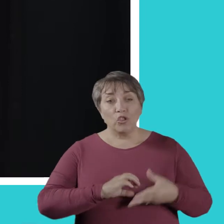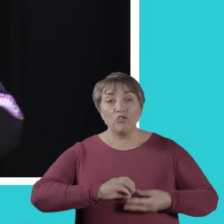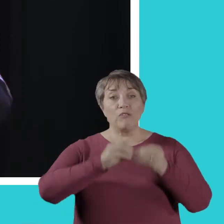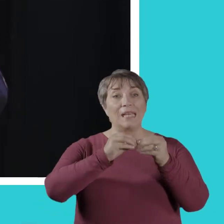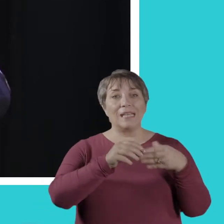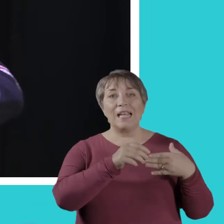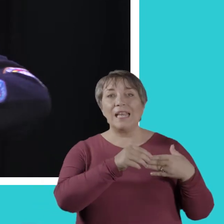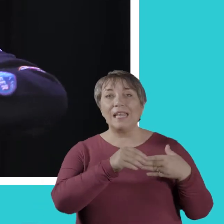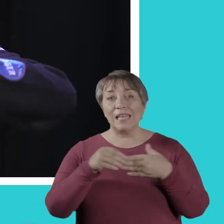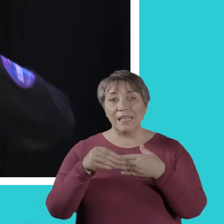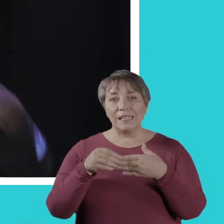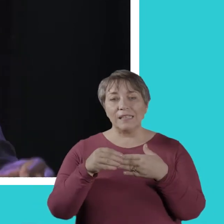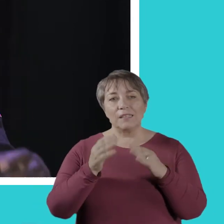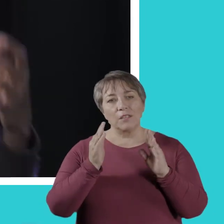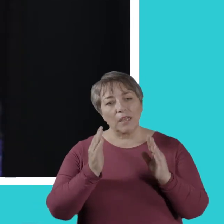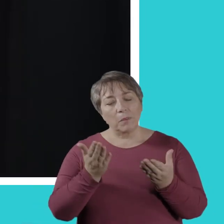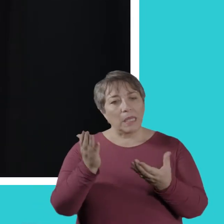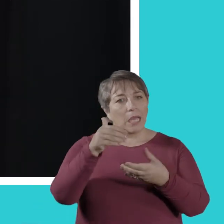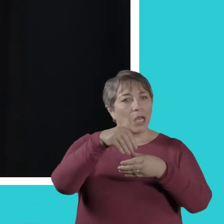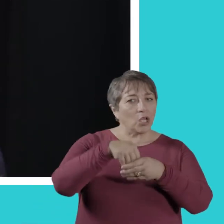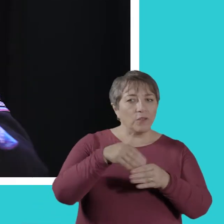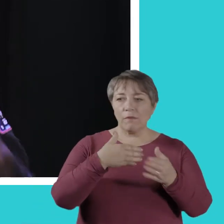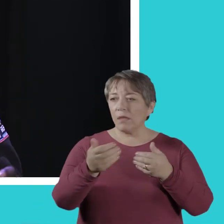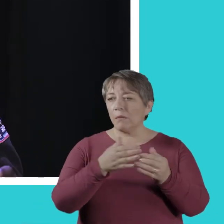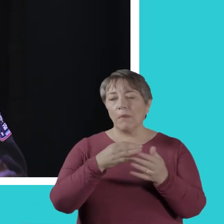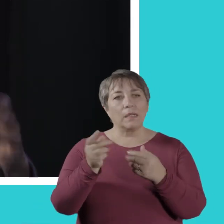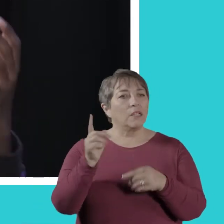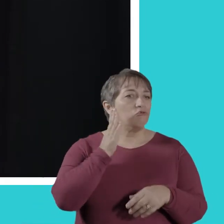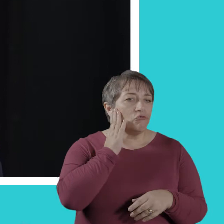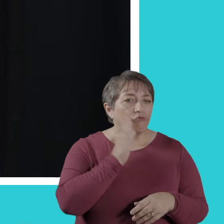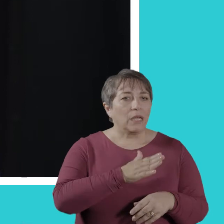for everybody no matter what race they are age they are gender they are sexuality they are.